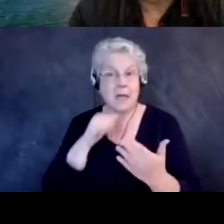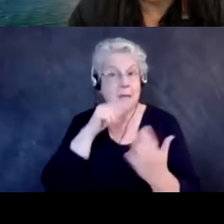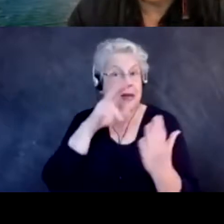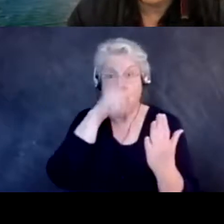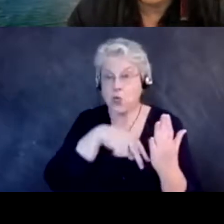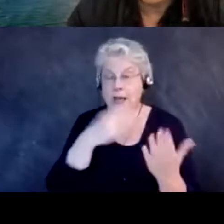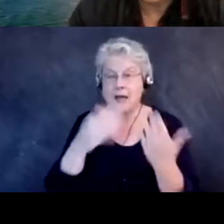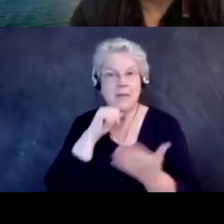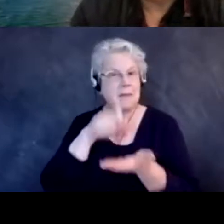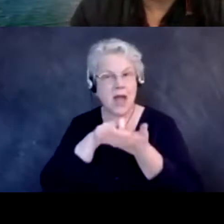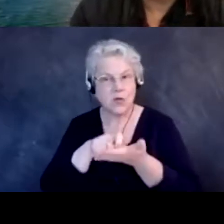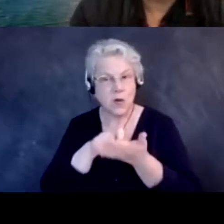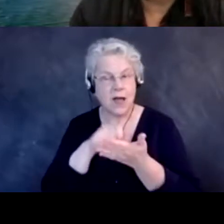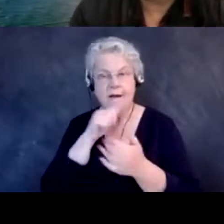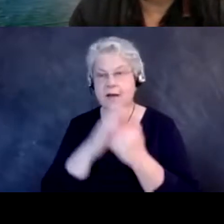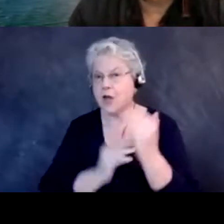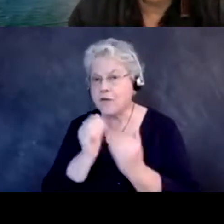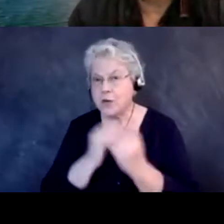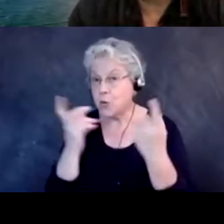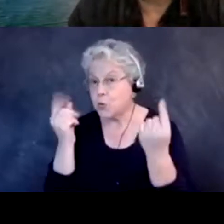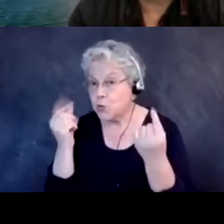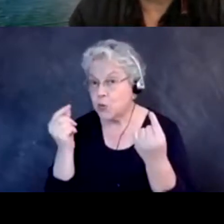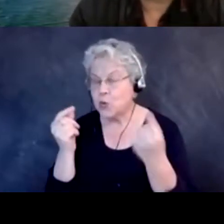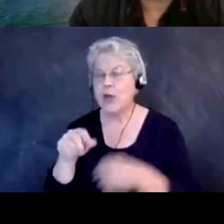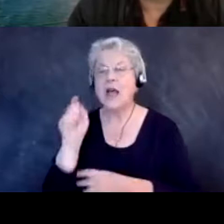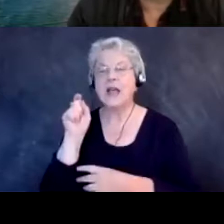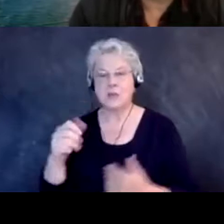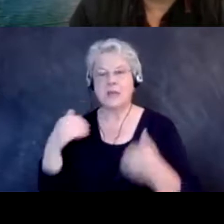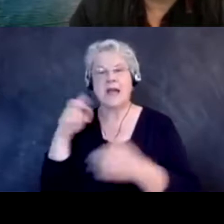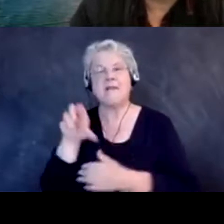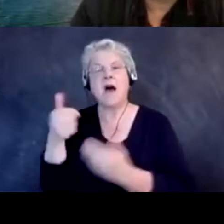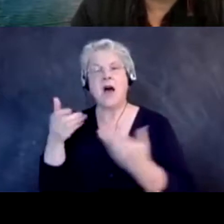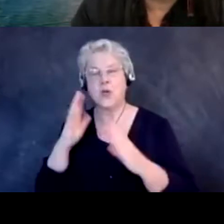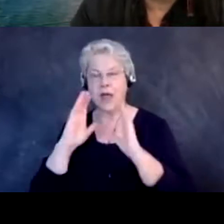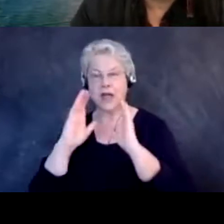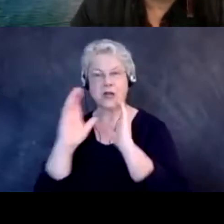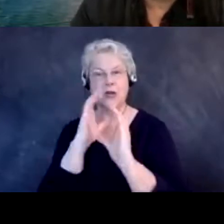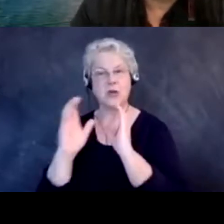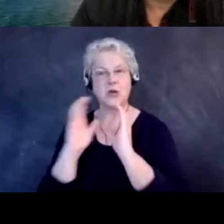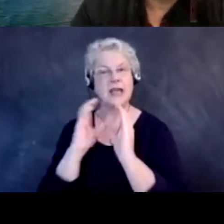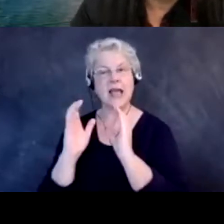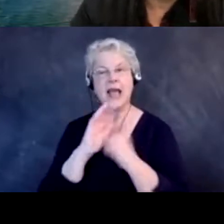feel comfortable doing that, so you need to have another way of communicating with your community